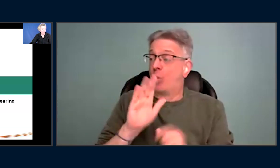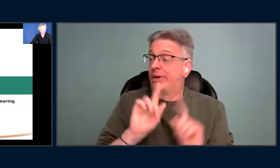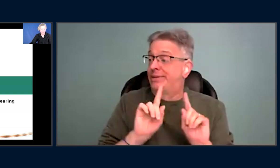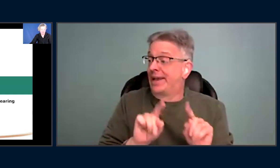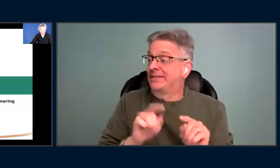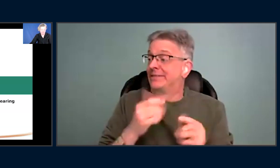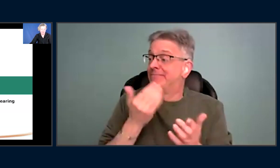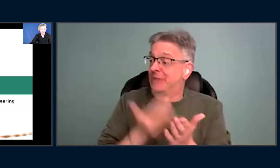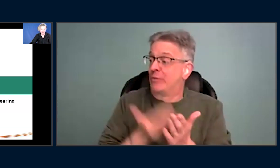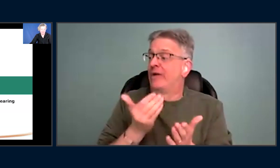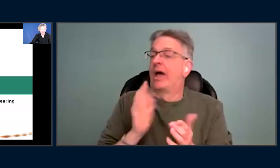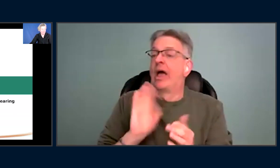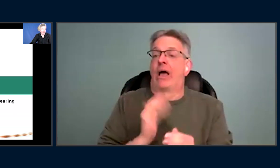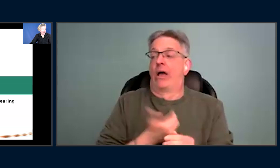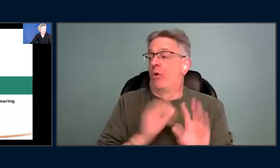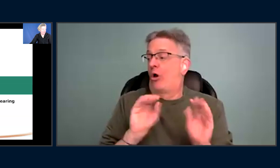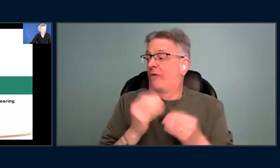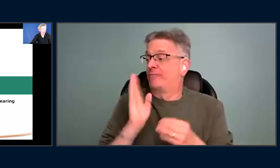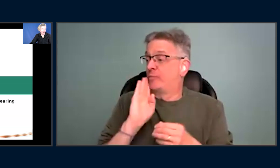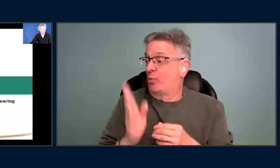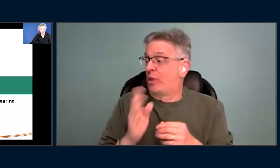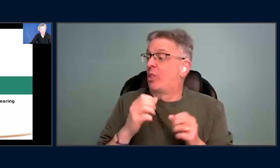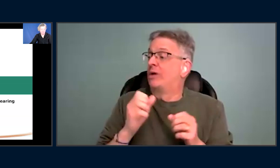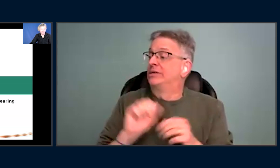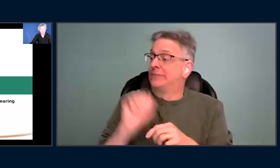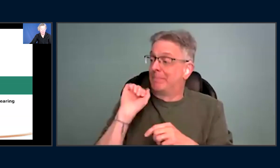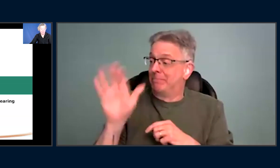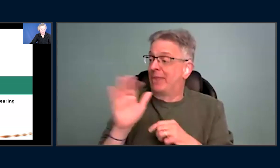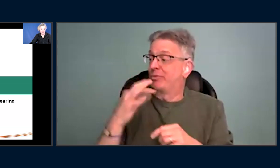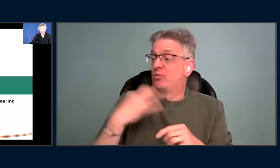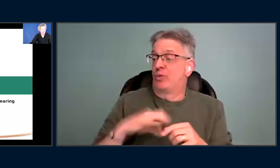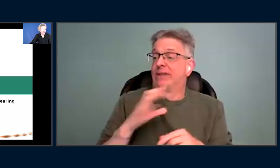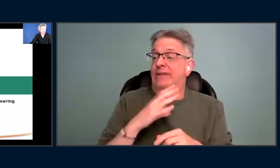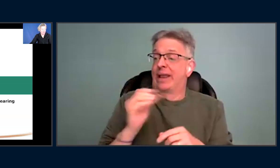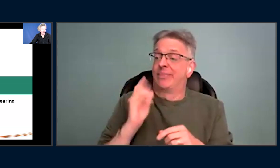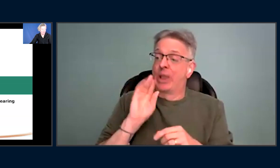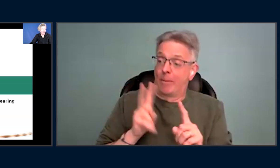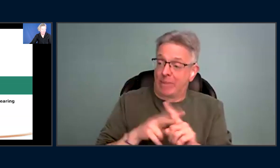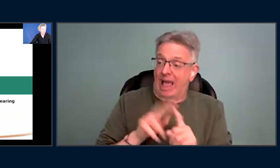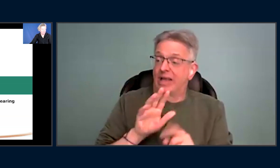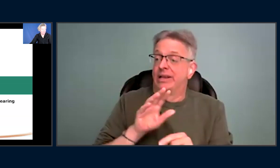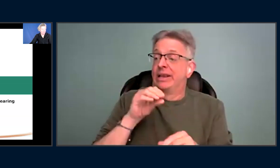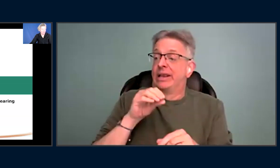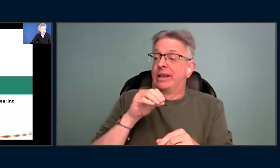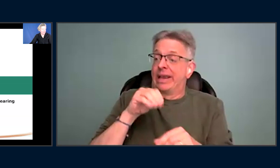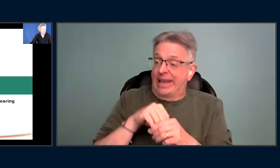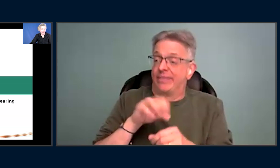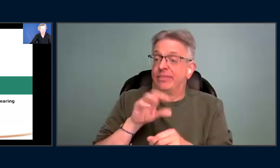If your attendance is then verified, our office will be submitting those credits,